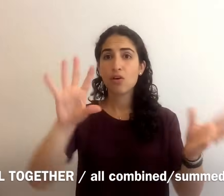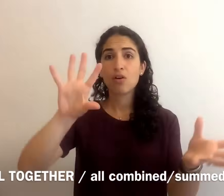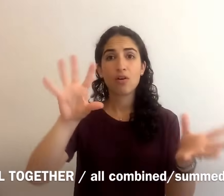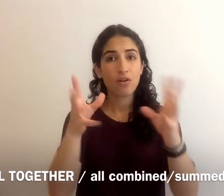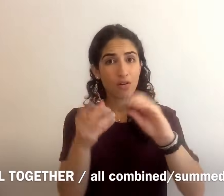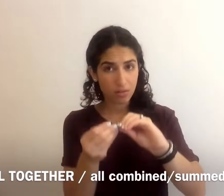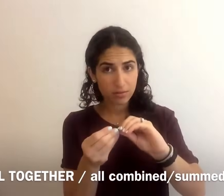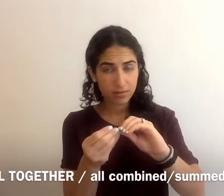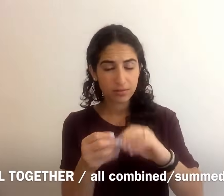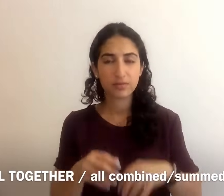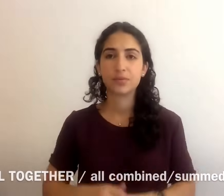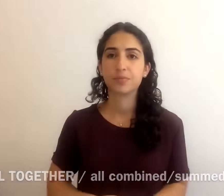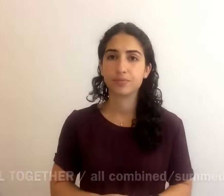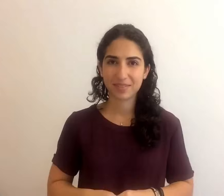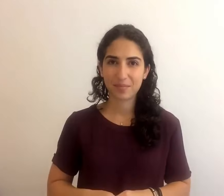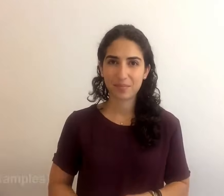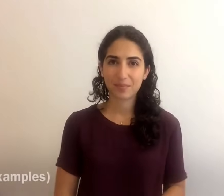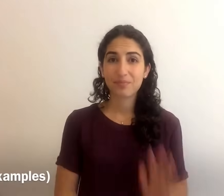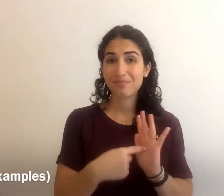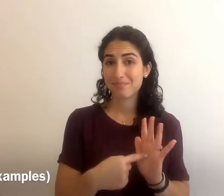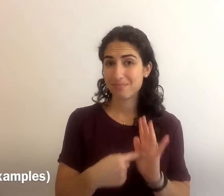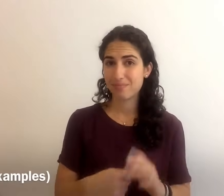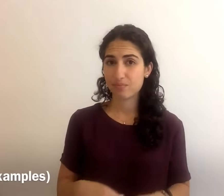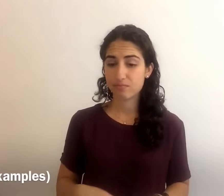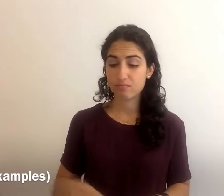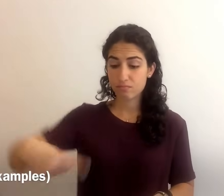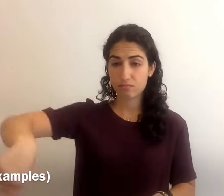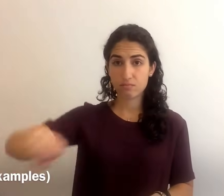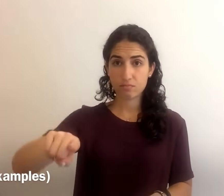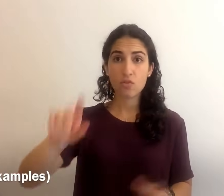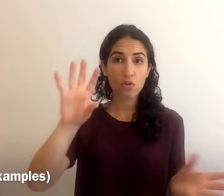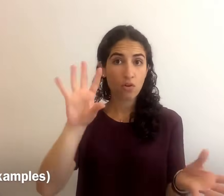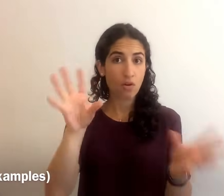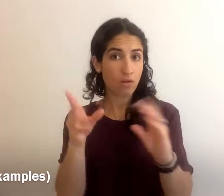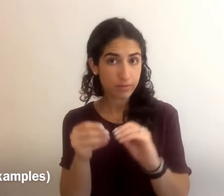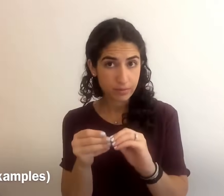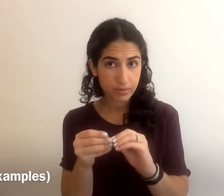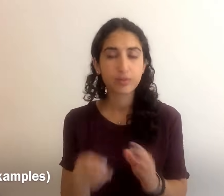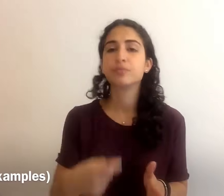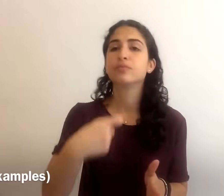the price of all the different items to a total cost For example: "this altogether cost $10" or "altogether it costs $100"